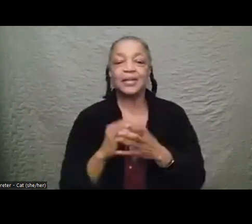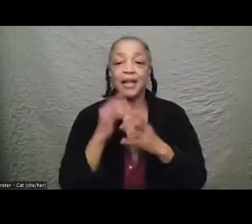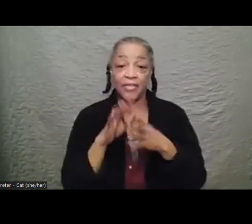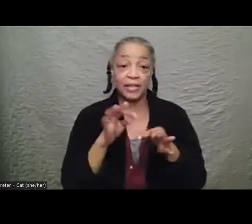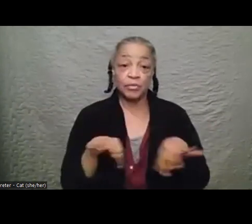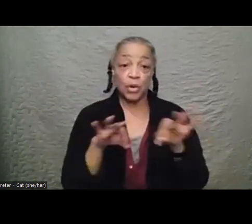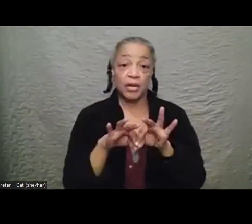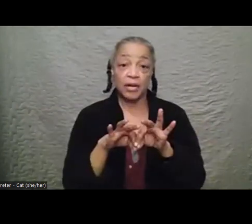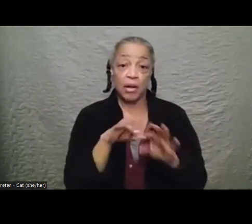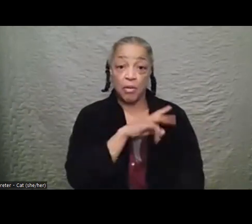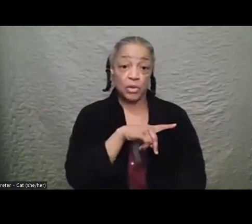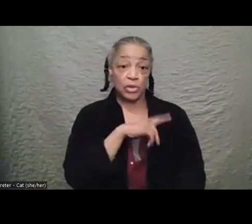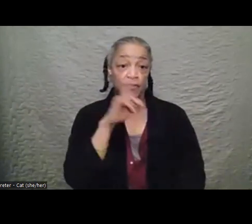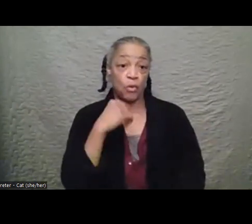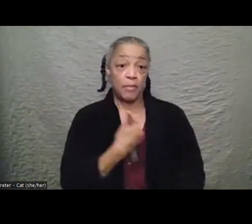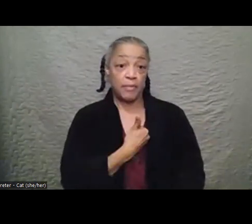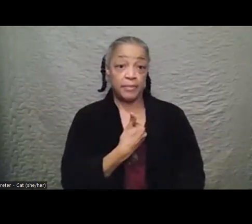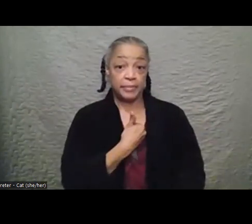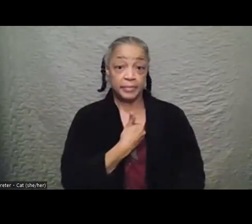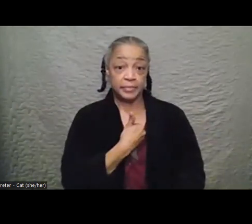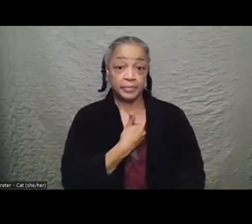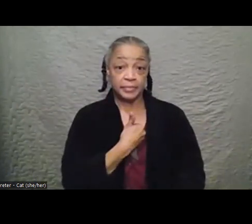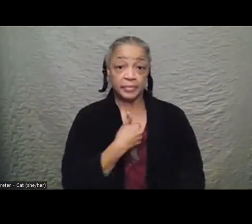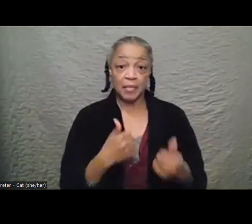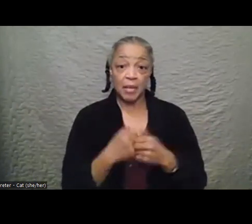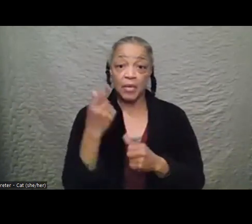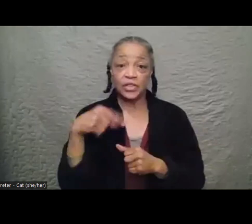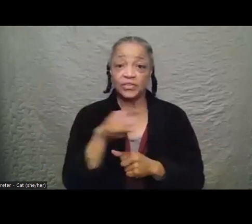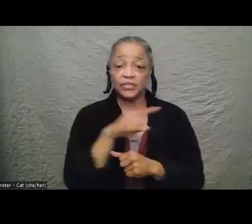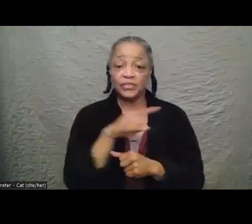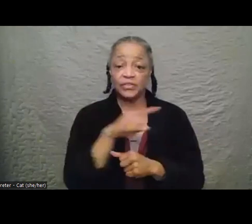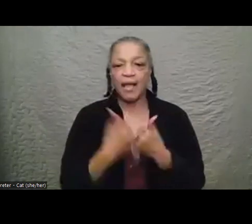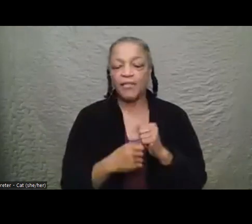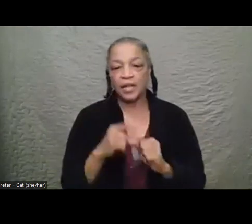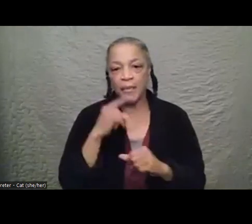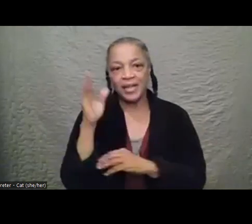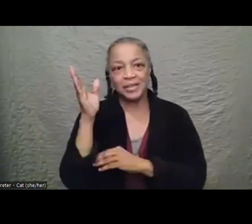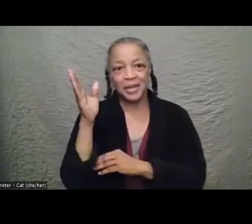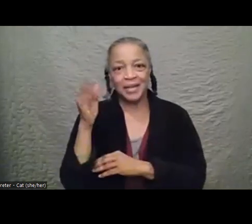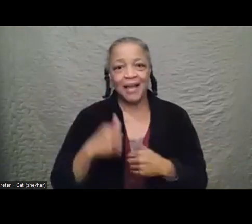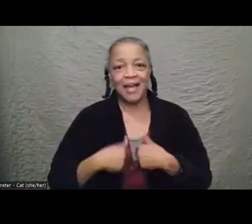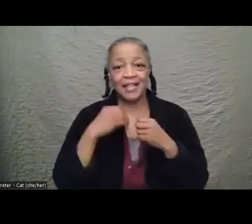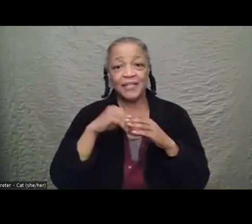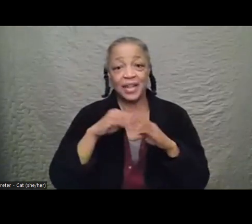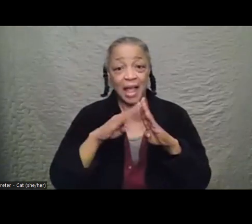Personally, most of you, I swear every time I speak, I live in a house with my parents